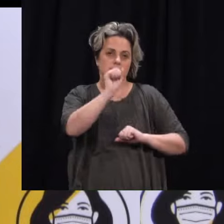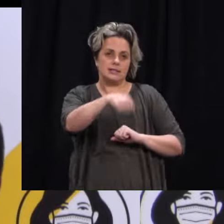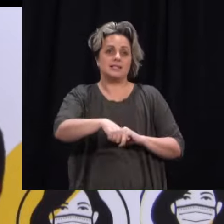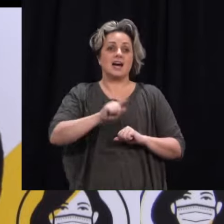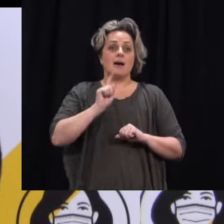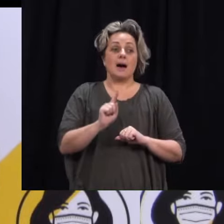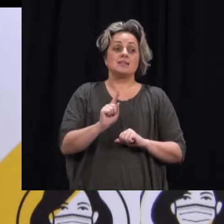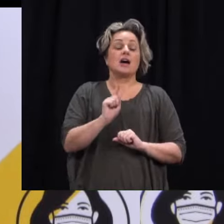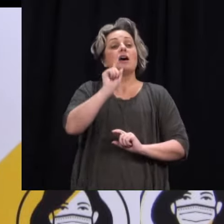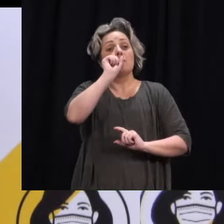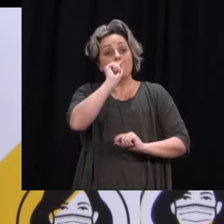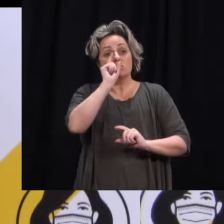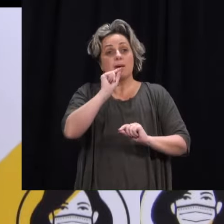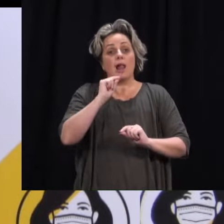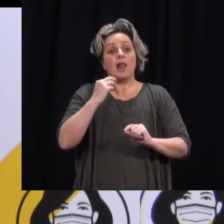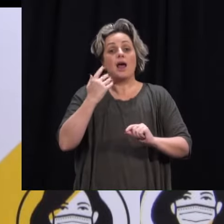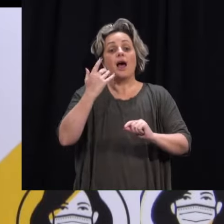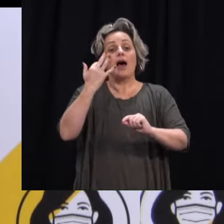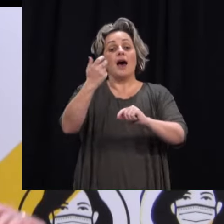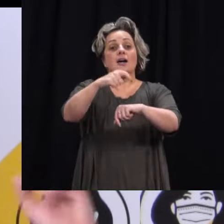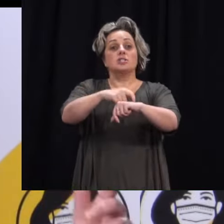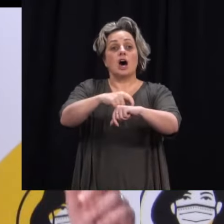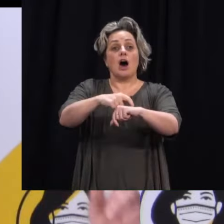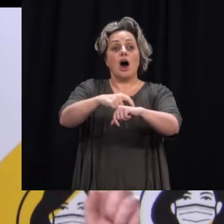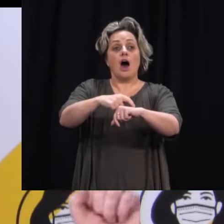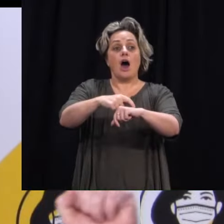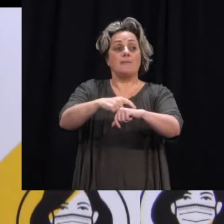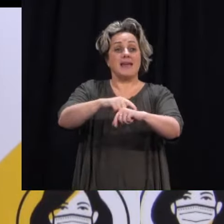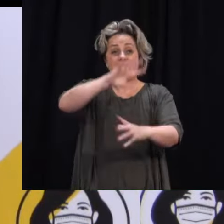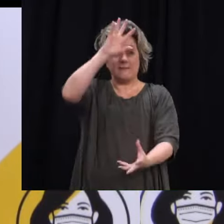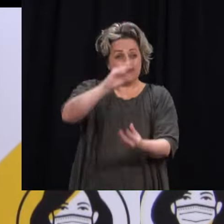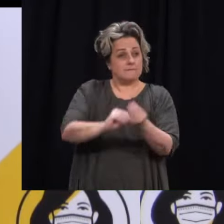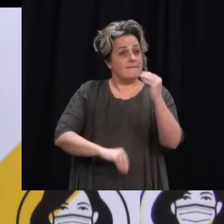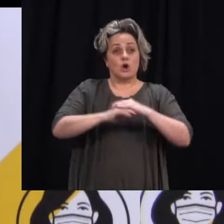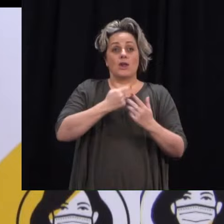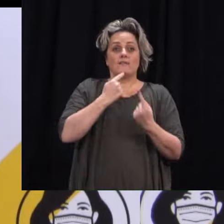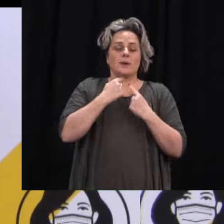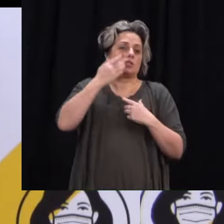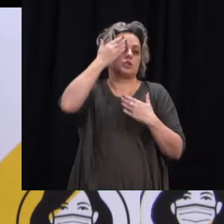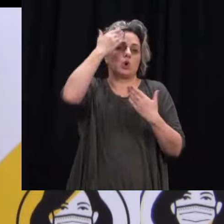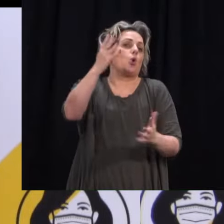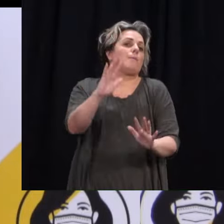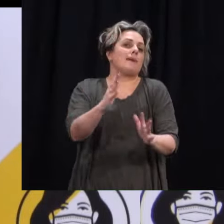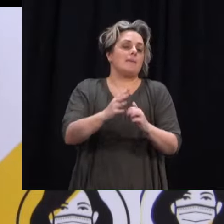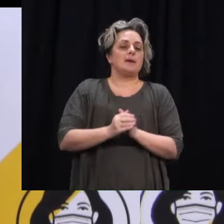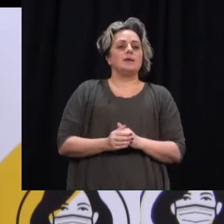the people who were in the vicinity because that is an obvious path to run down. But